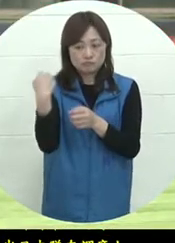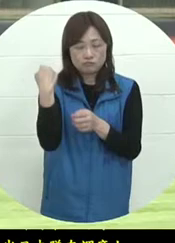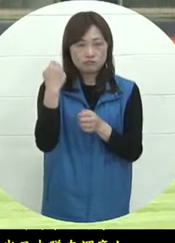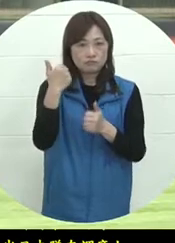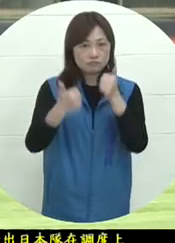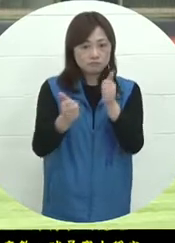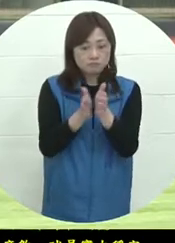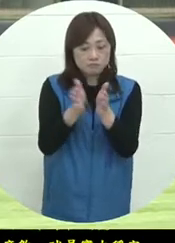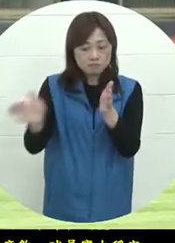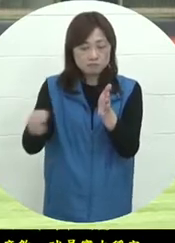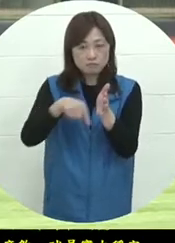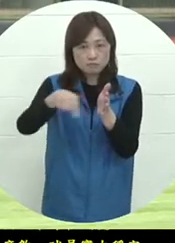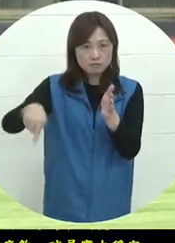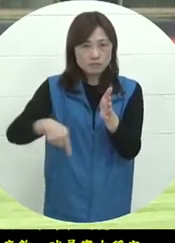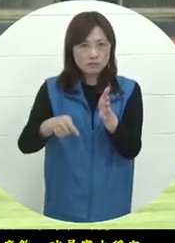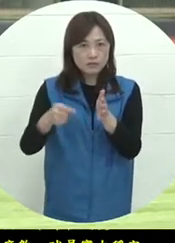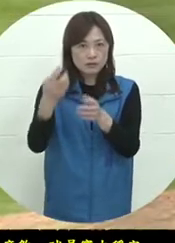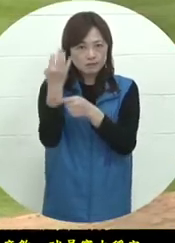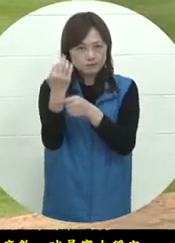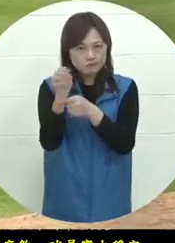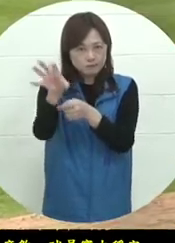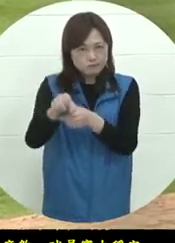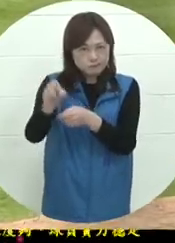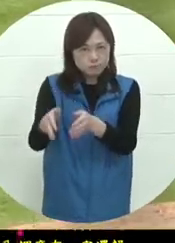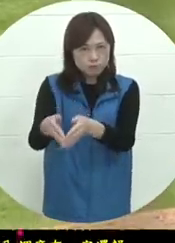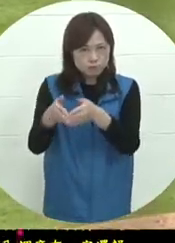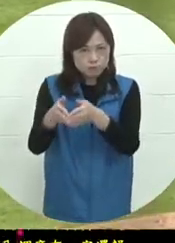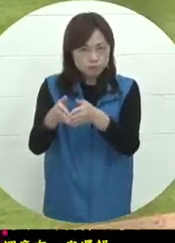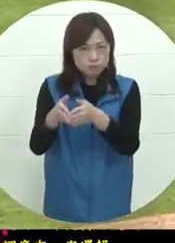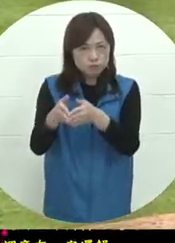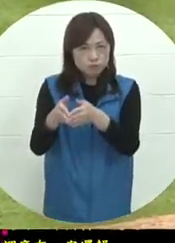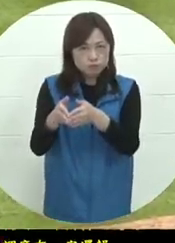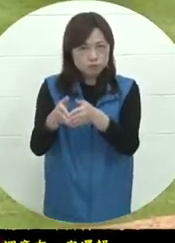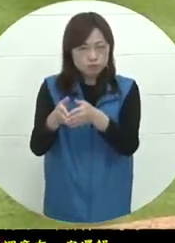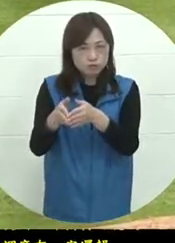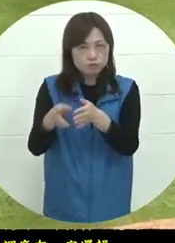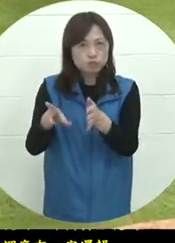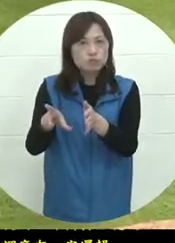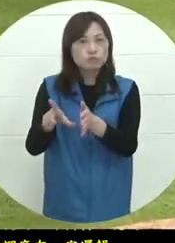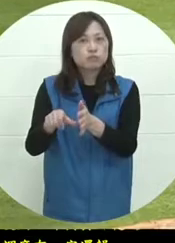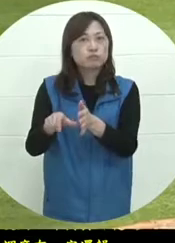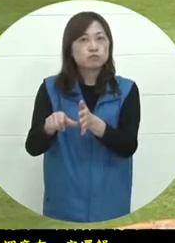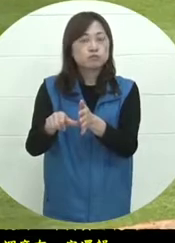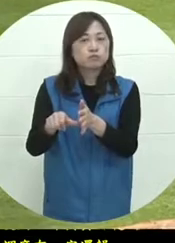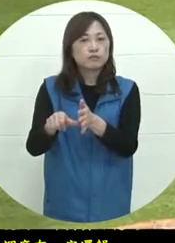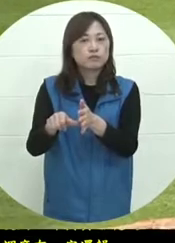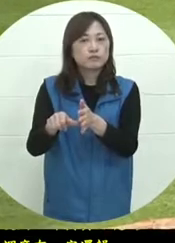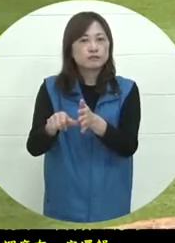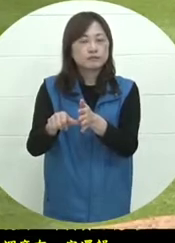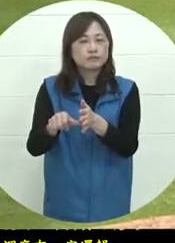need more points in the latter part of the game. When it comes to stabilization , put up